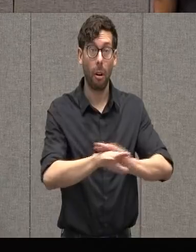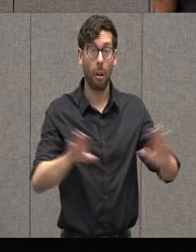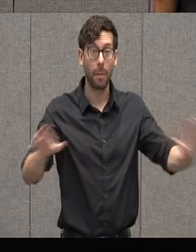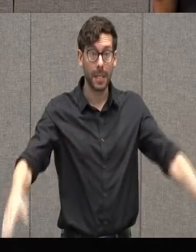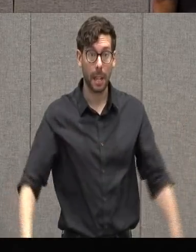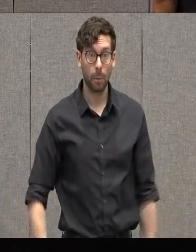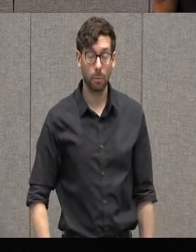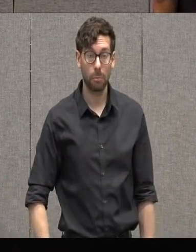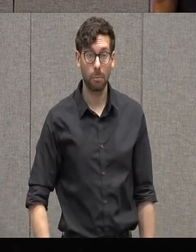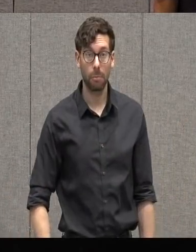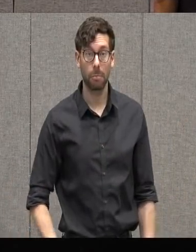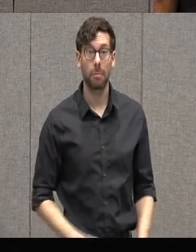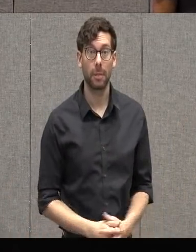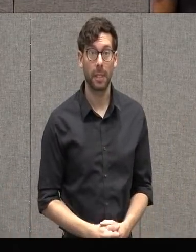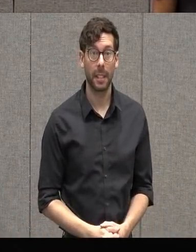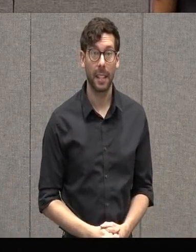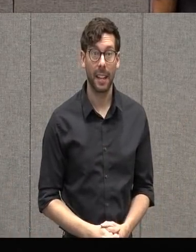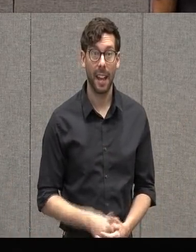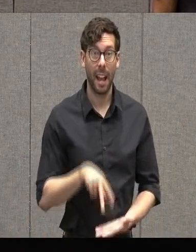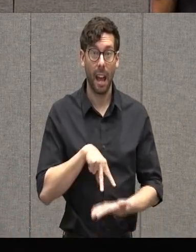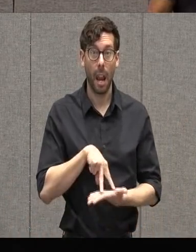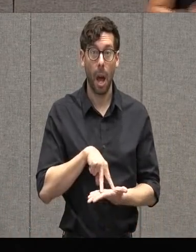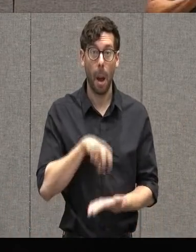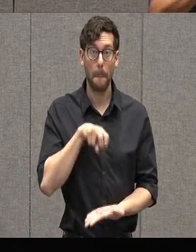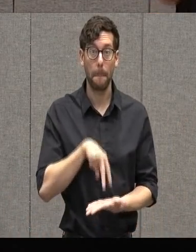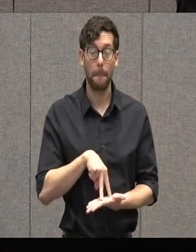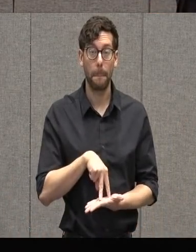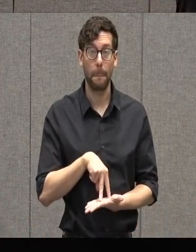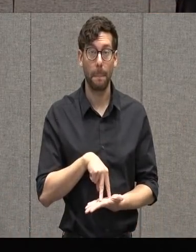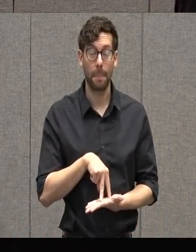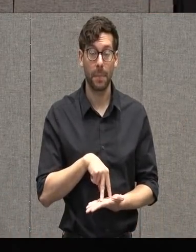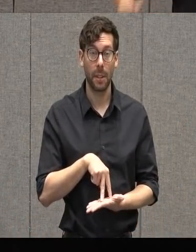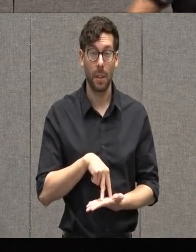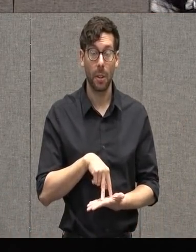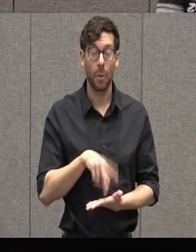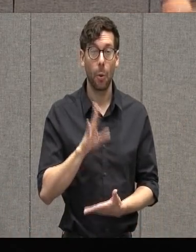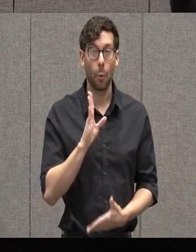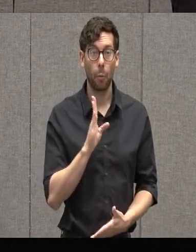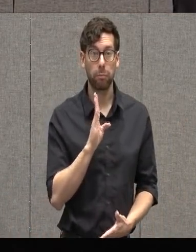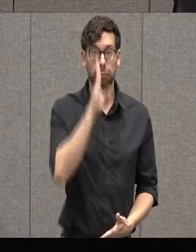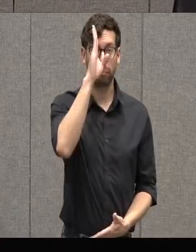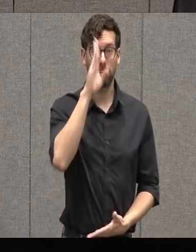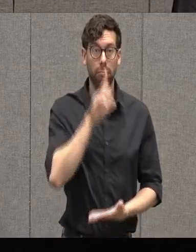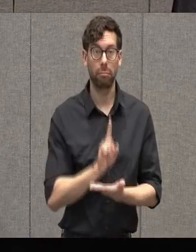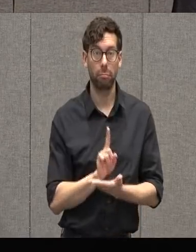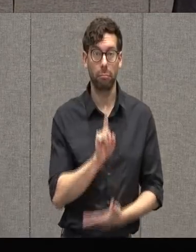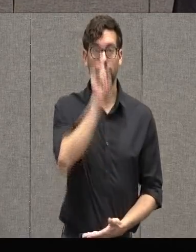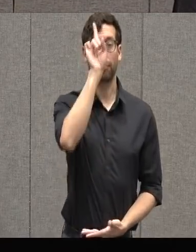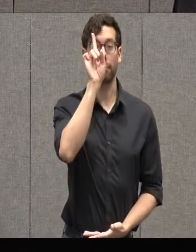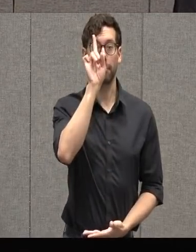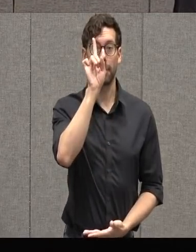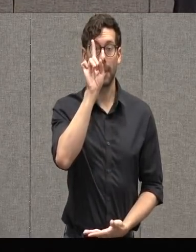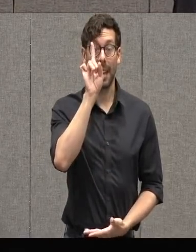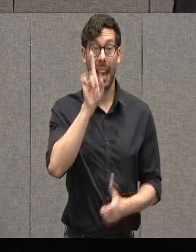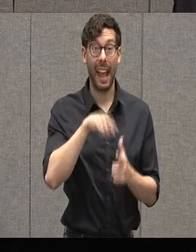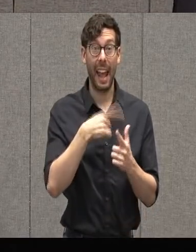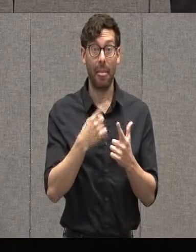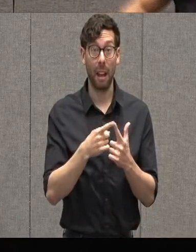and we're going to hop up, so jump straight up and make that star point.